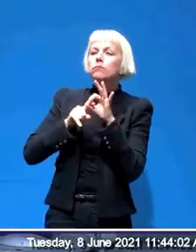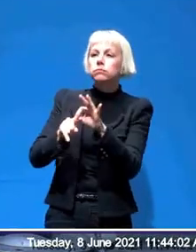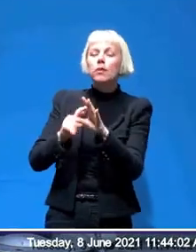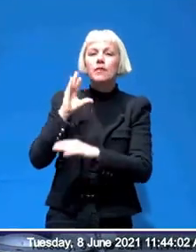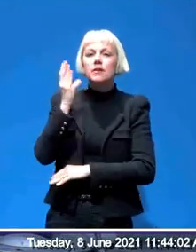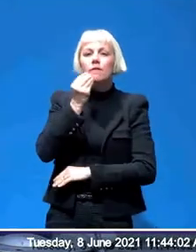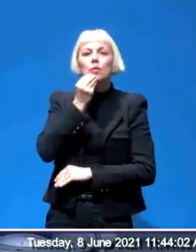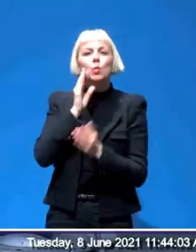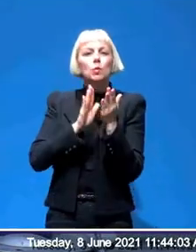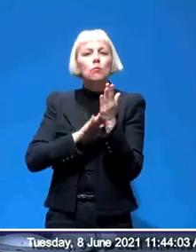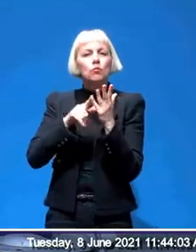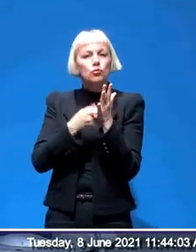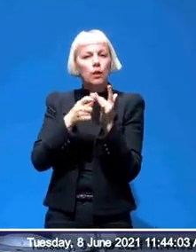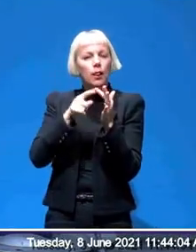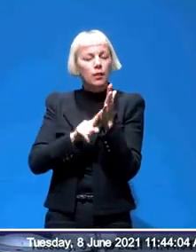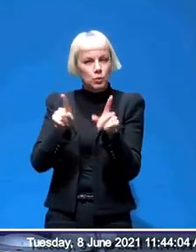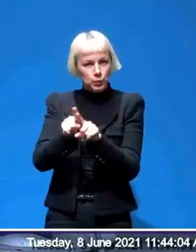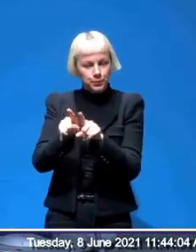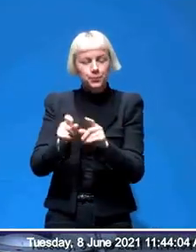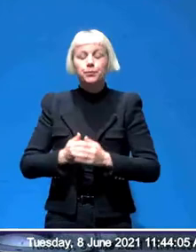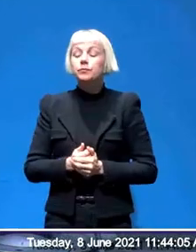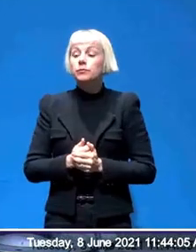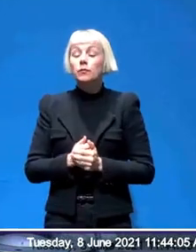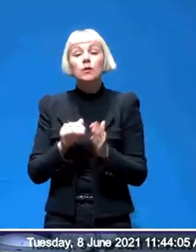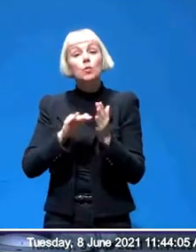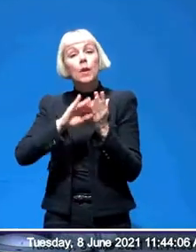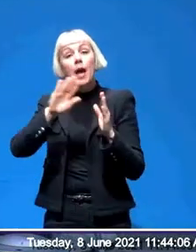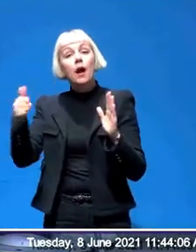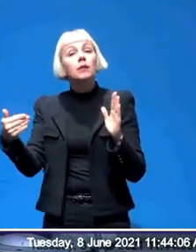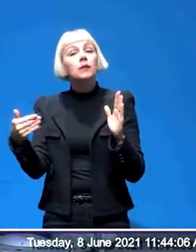Can I take you back to your statement? We got to paragraph 88.